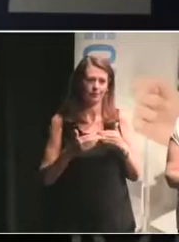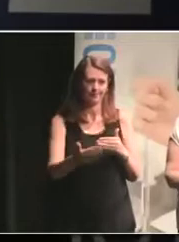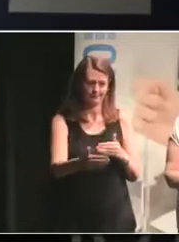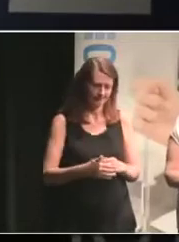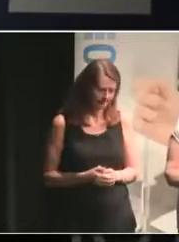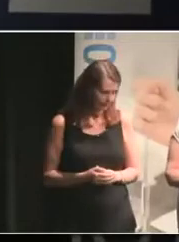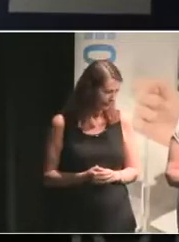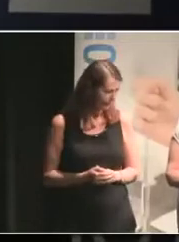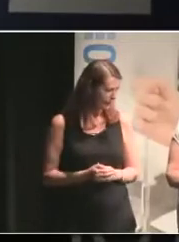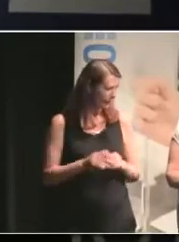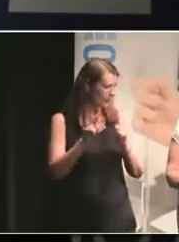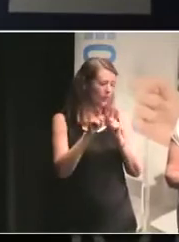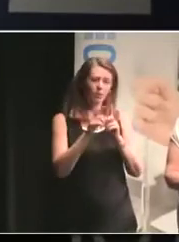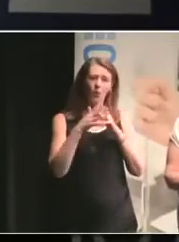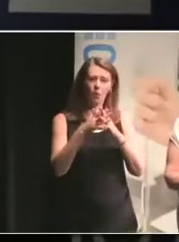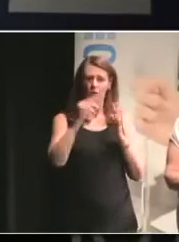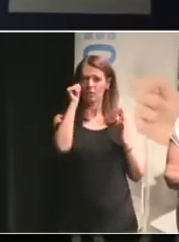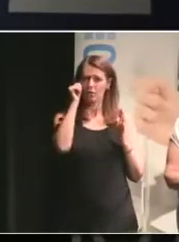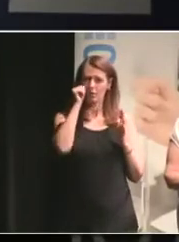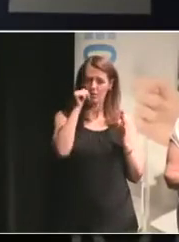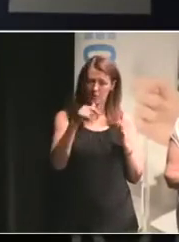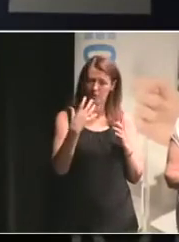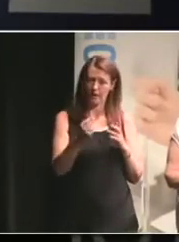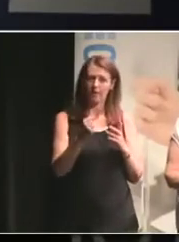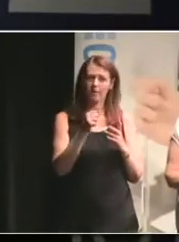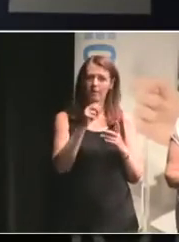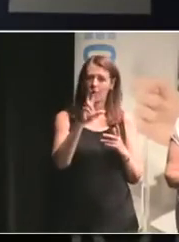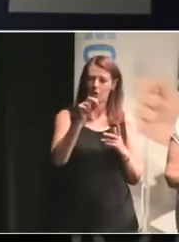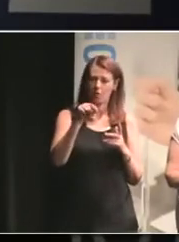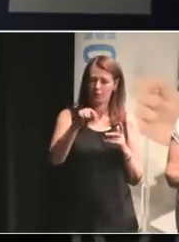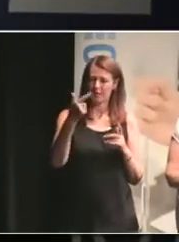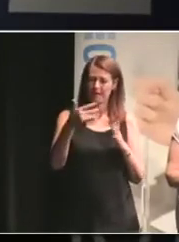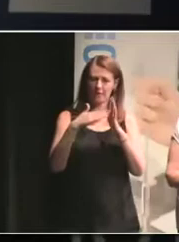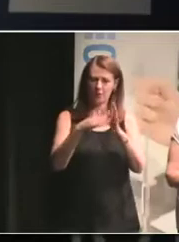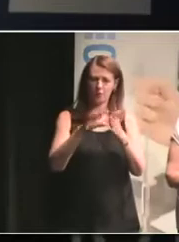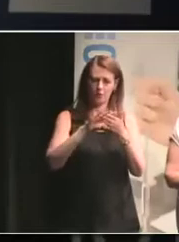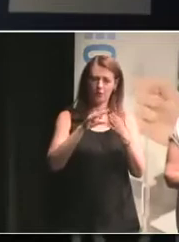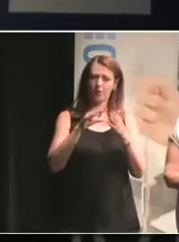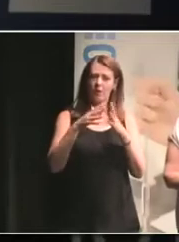It's also worth noting that we're producing about 12.7 million tonnes of waste generated